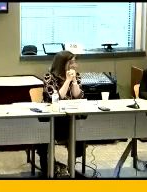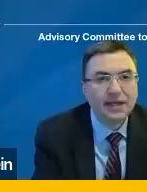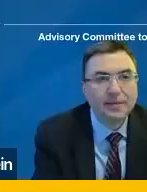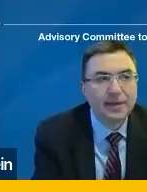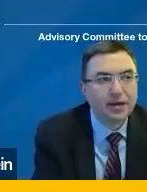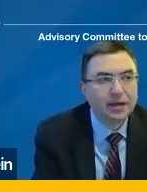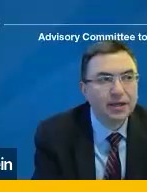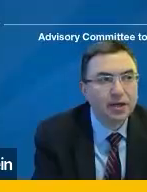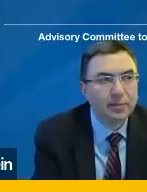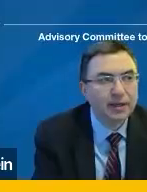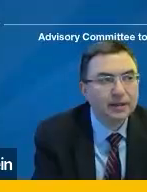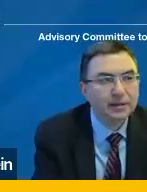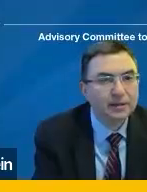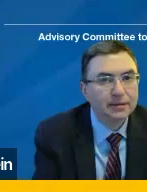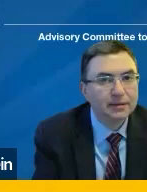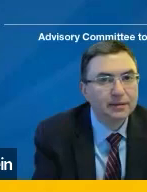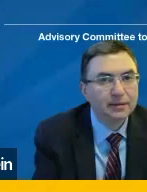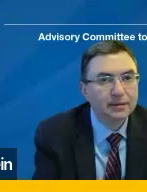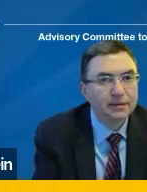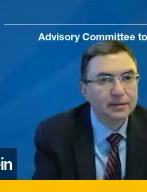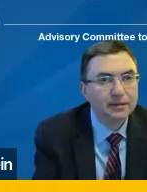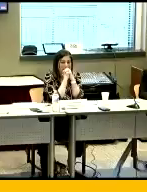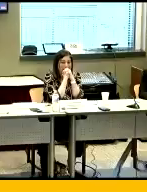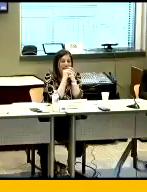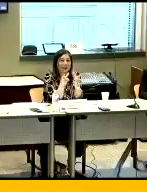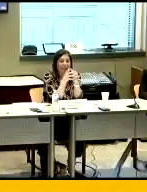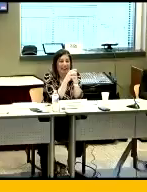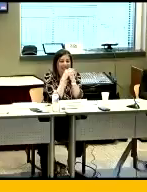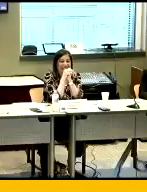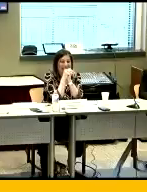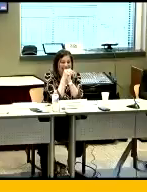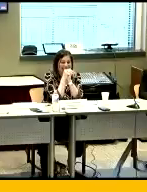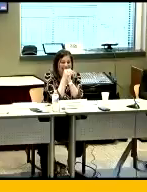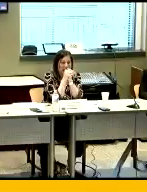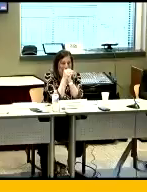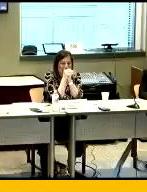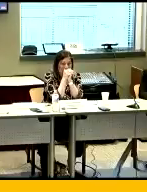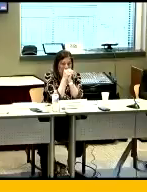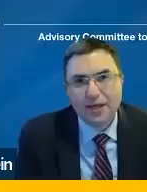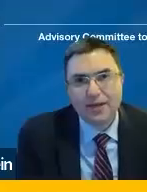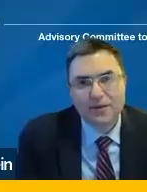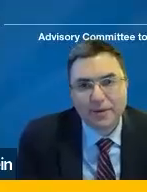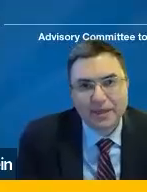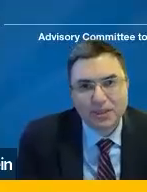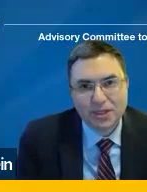I think I'm here. Can you hear me? I'm glad that you're there, Josh. Yes, we can hear you. I was rescued. Thank you very much.